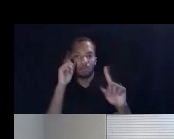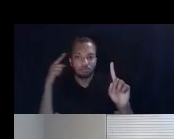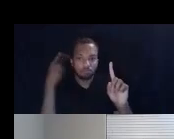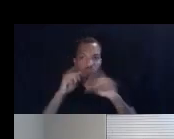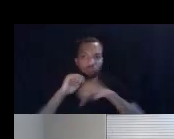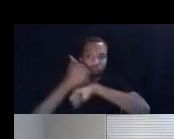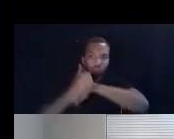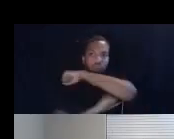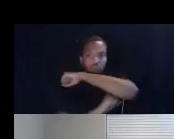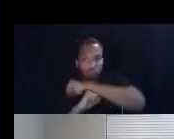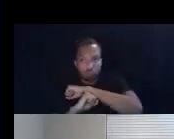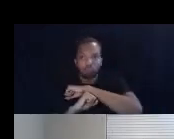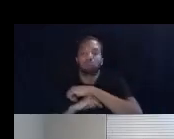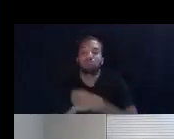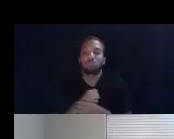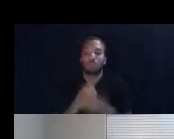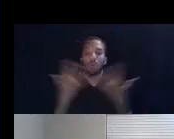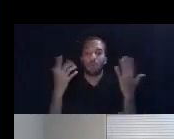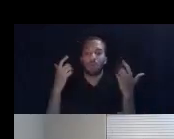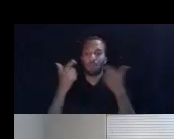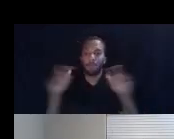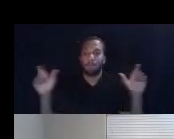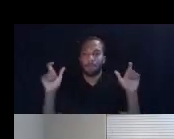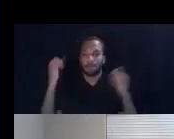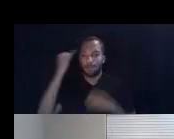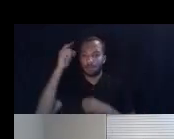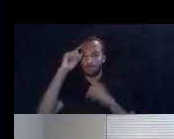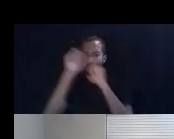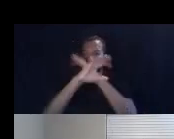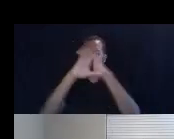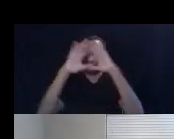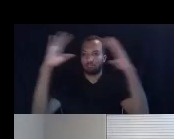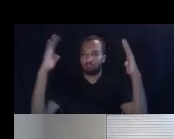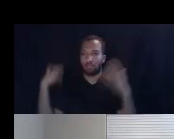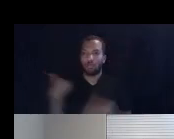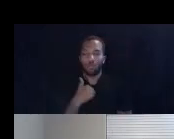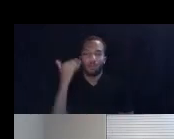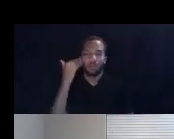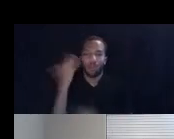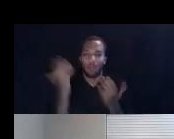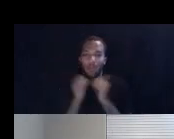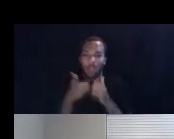and really leads kind of the big picture road forward, as we both set up each of our CHIP plans